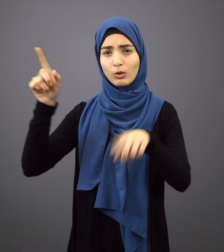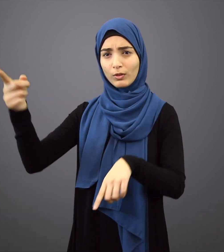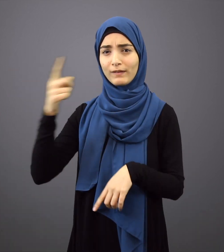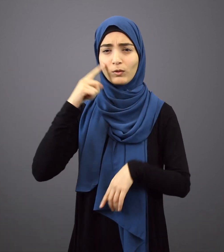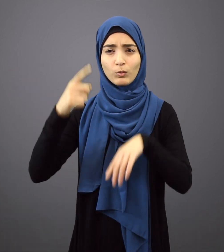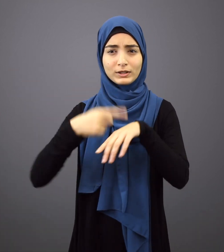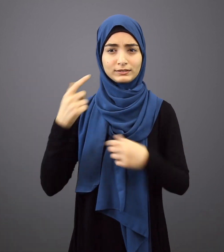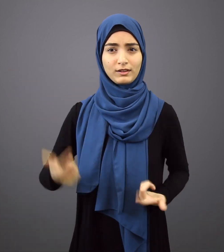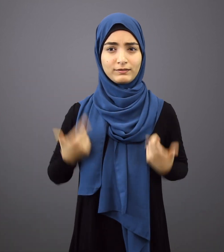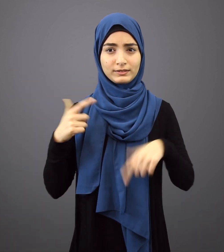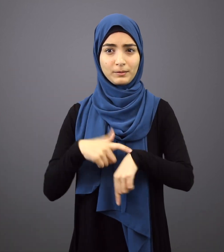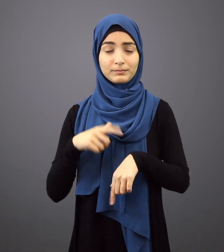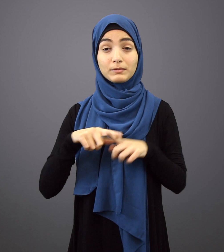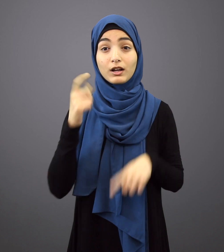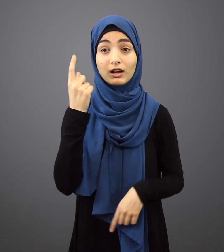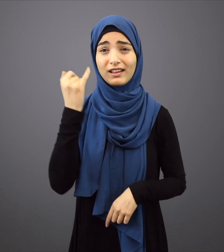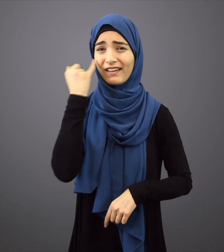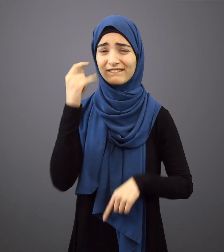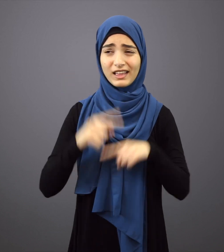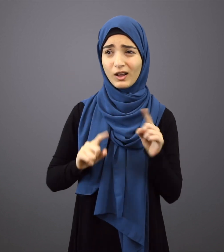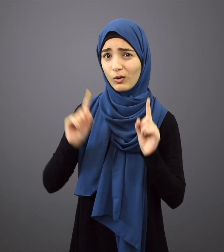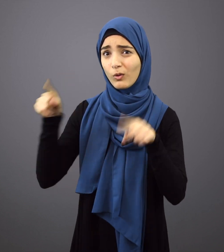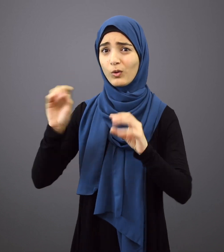We must go to Hajj once in a lifetime